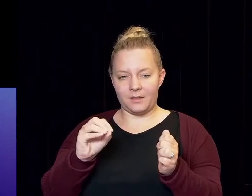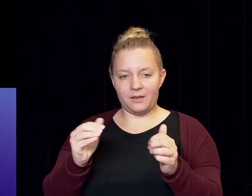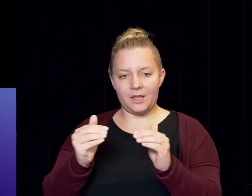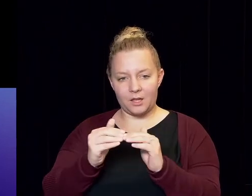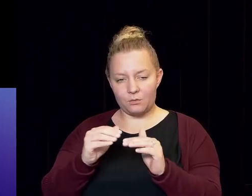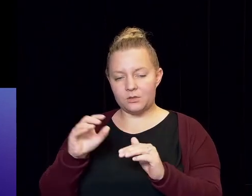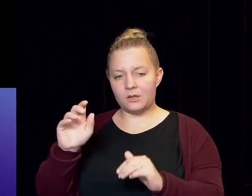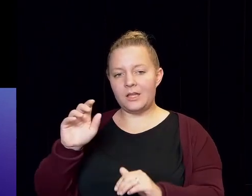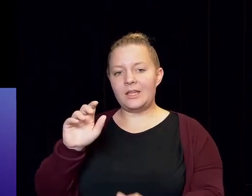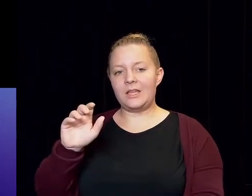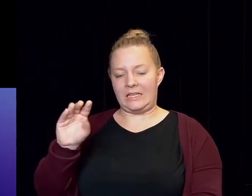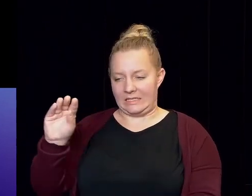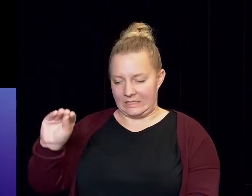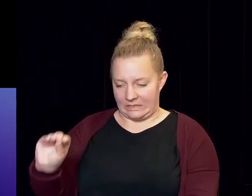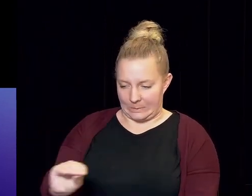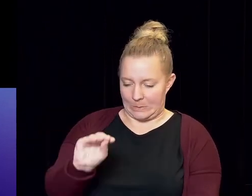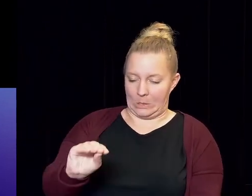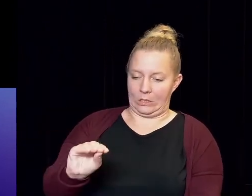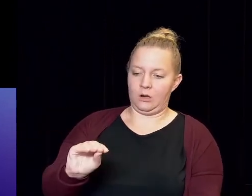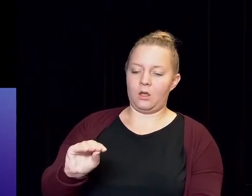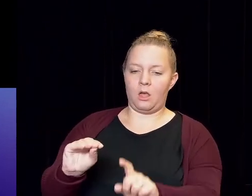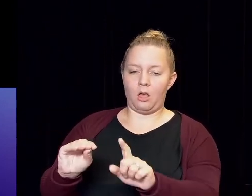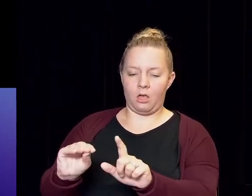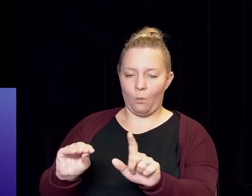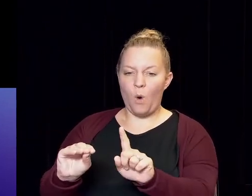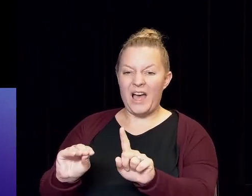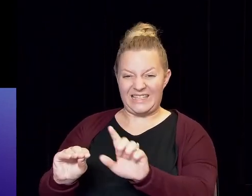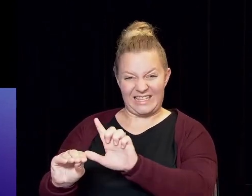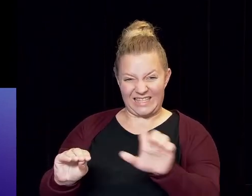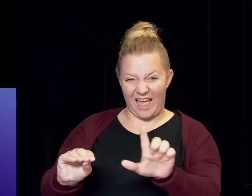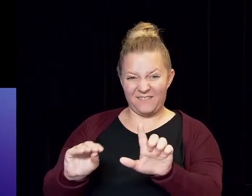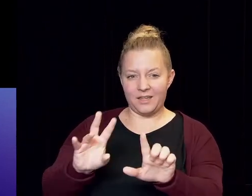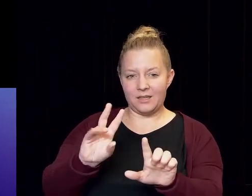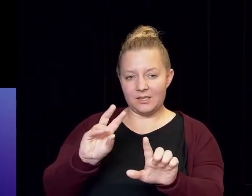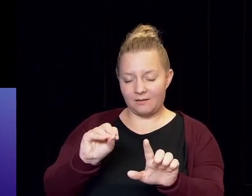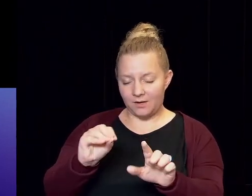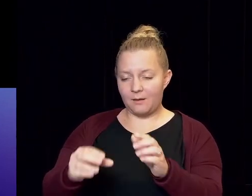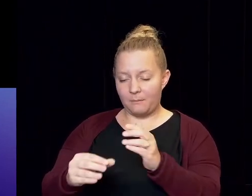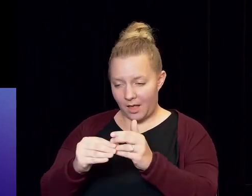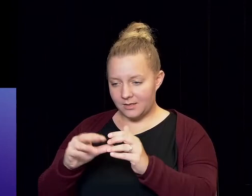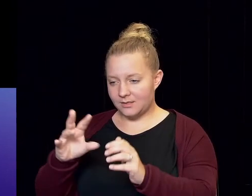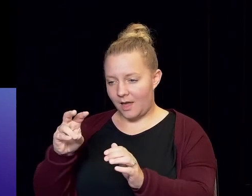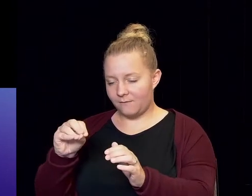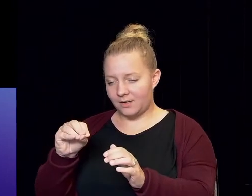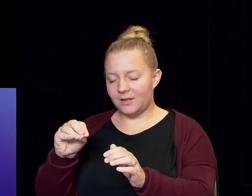decimal back one spot to get 7. So, 70 plus your 7 could have gotten you 77. So you know lots